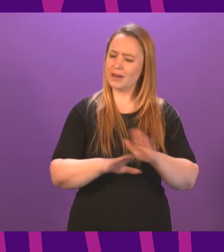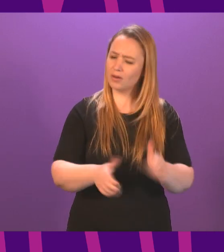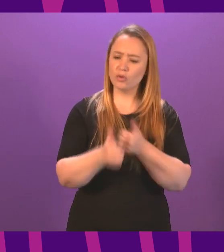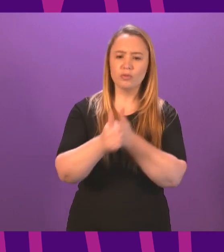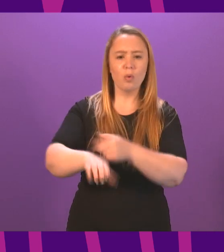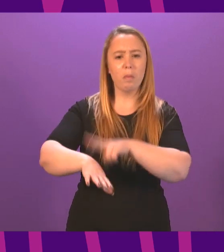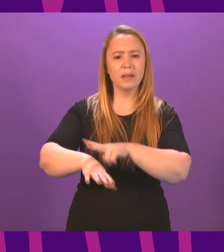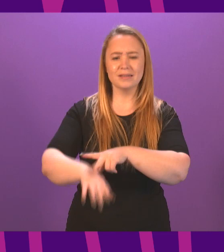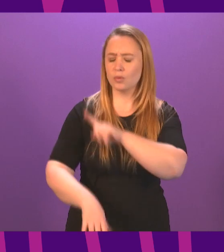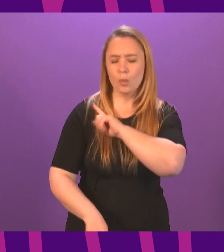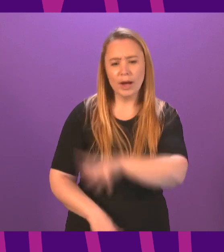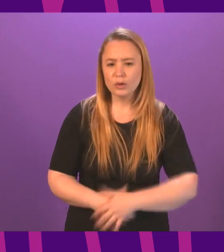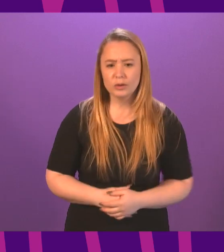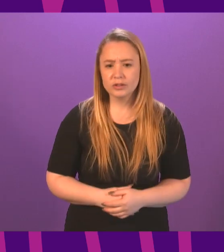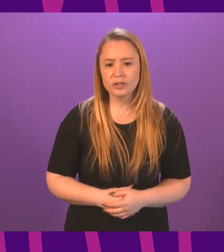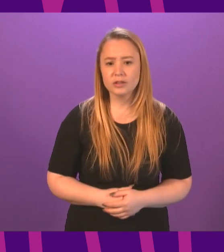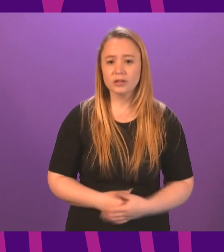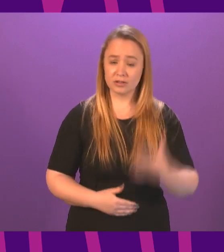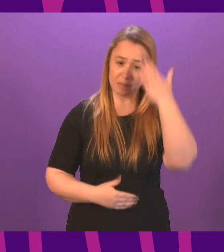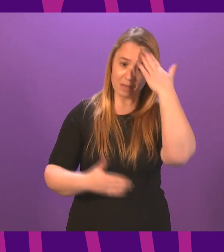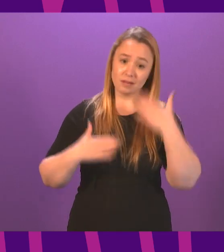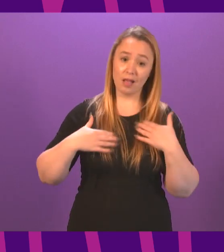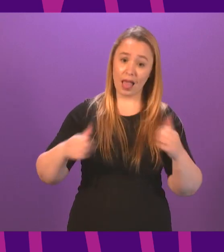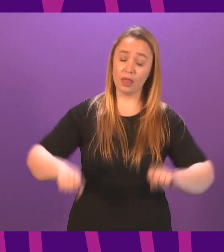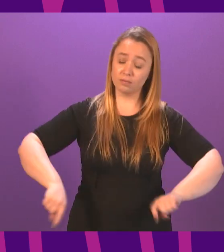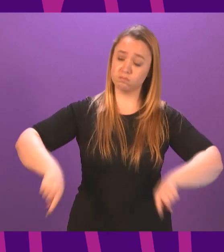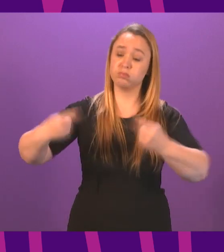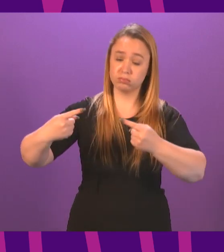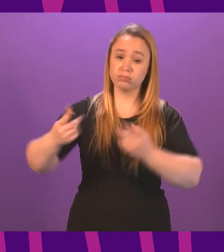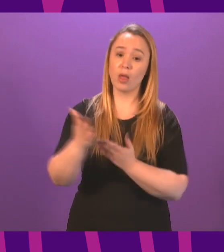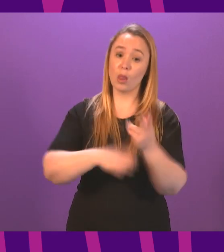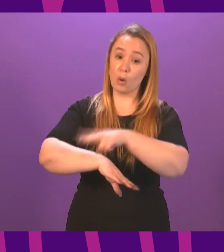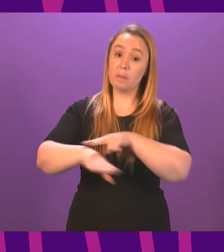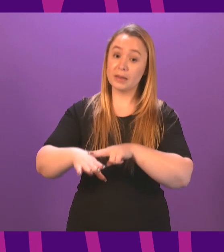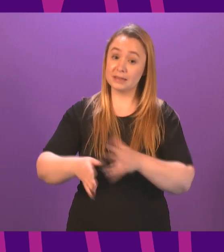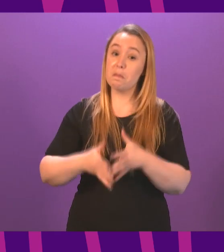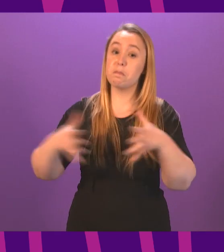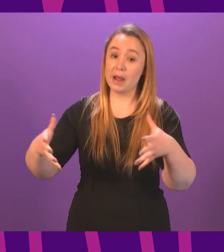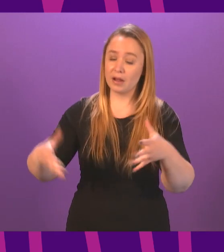mental health challenges that they face? The First Minister (Nicola Sturgeon): I do not think that I have in front of me